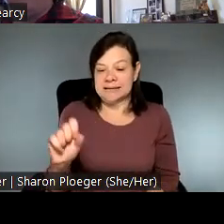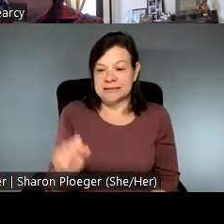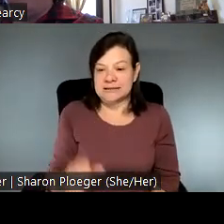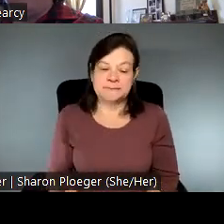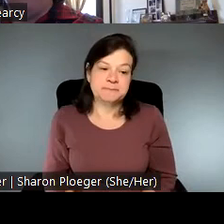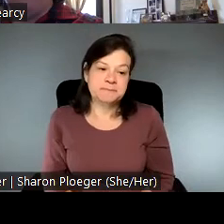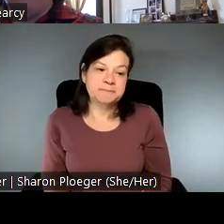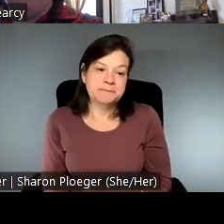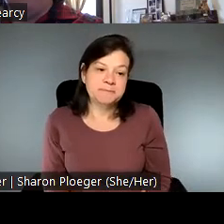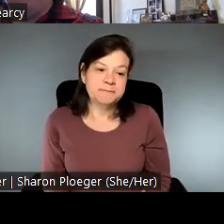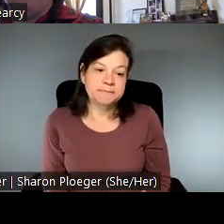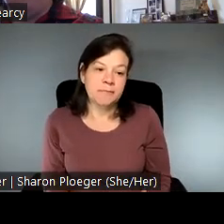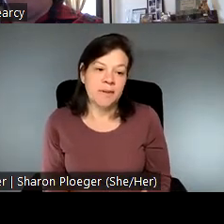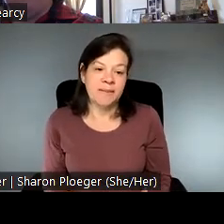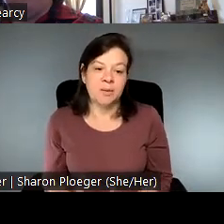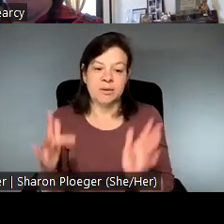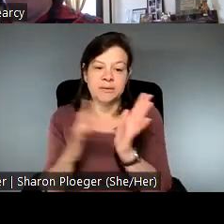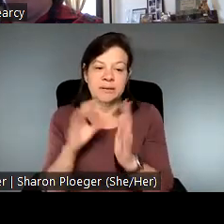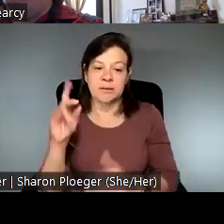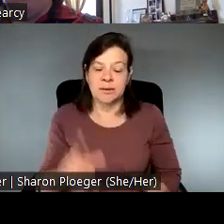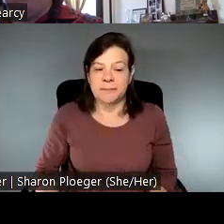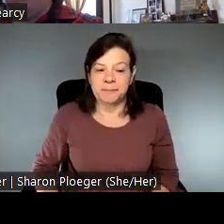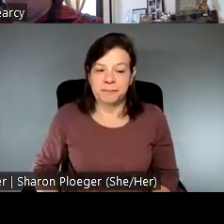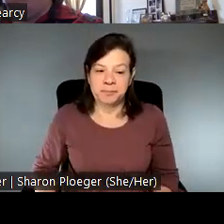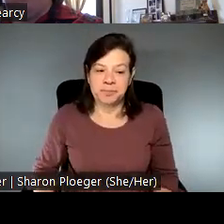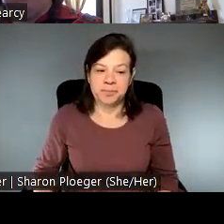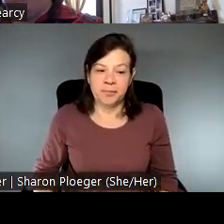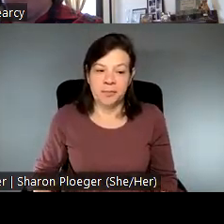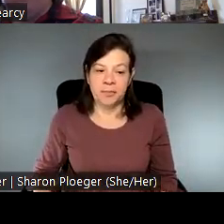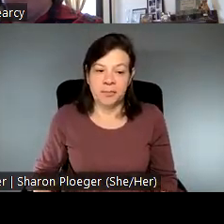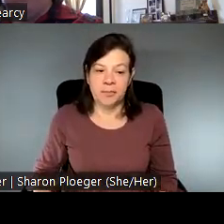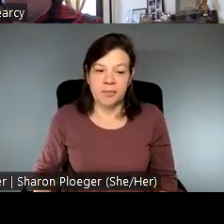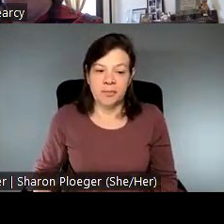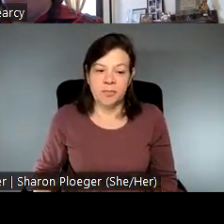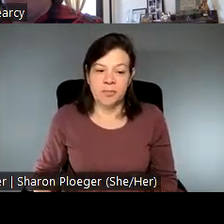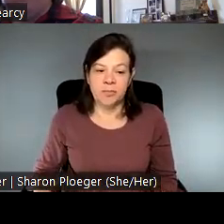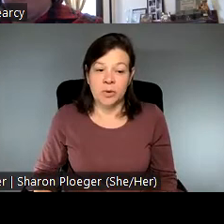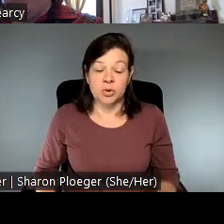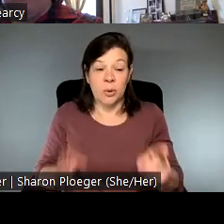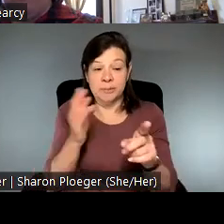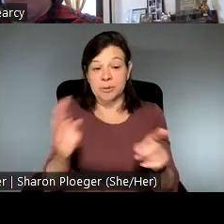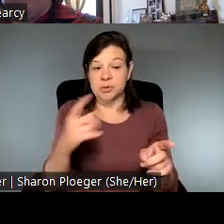And now we're going to hit okay. So now what we have is in blue, it says Kennedy Center access.